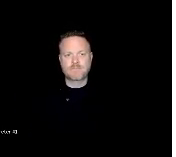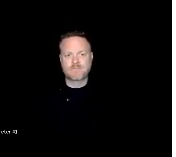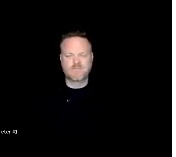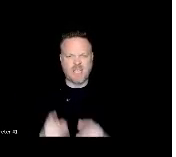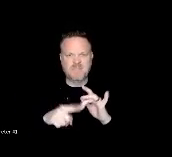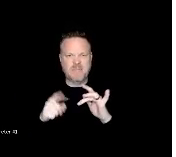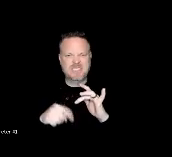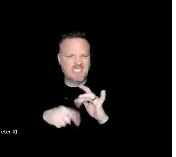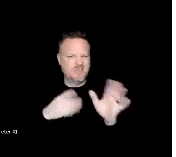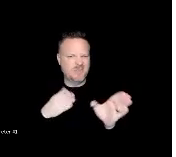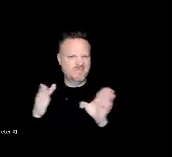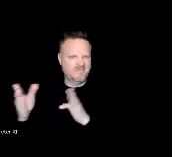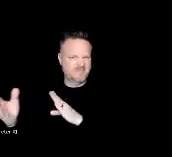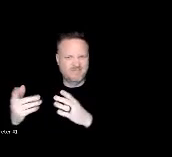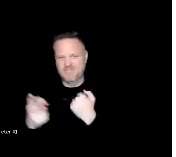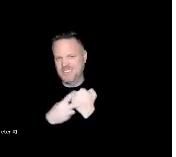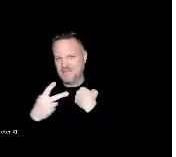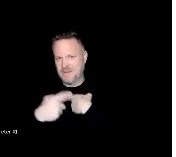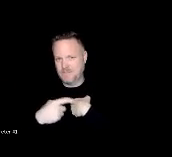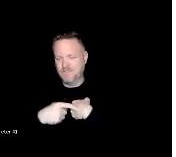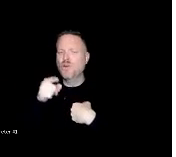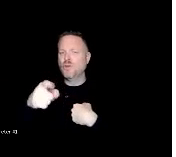slides just for time. You will have them all in your handout